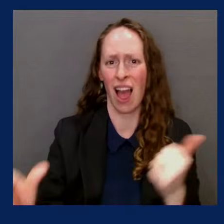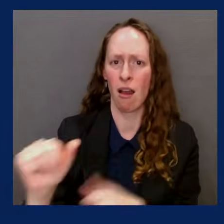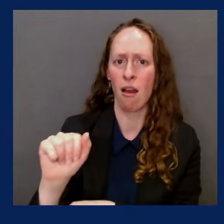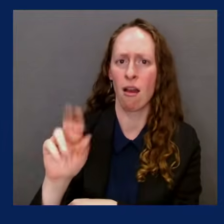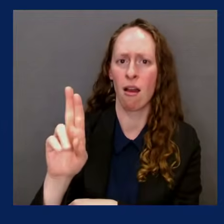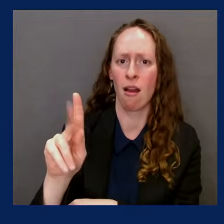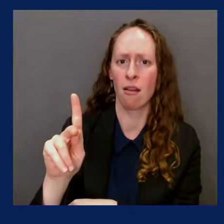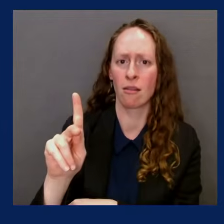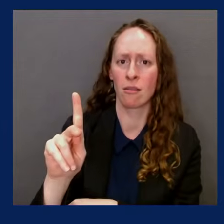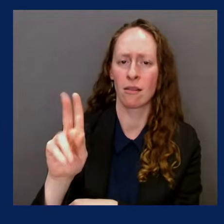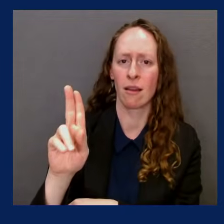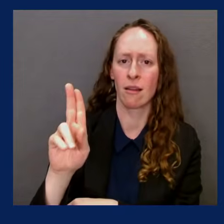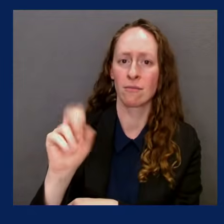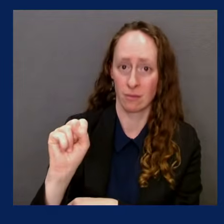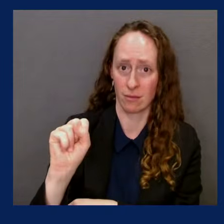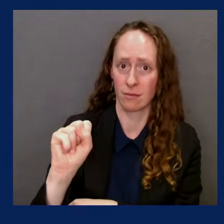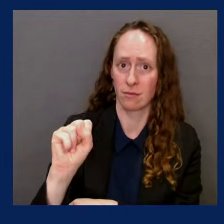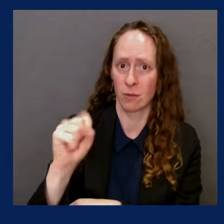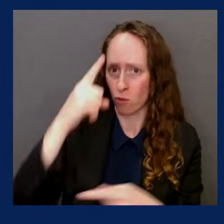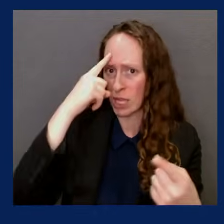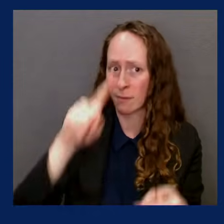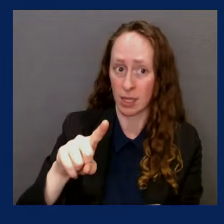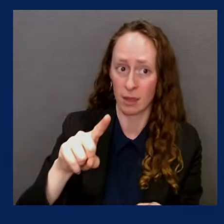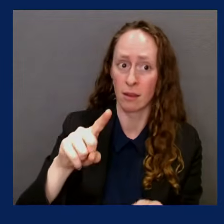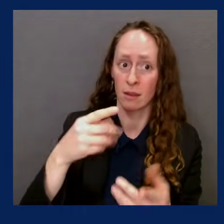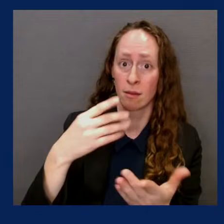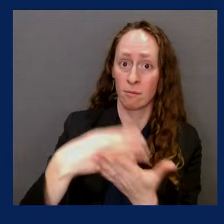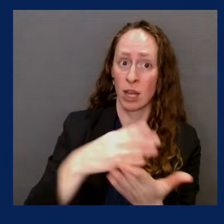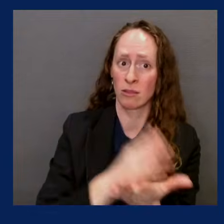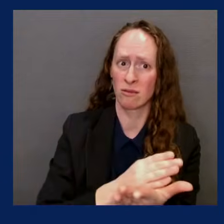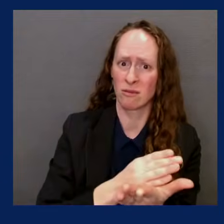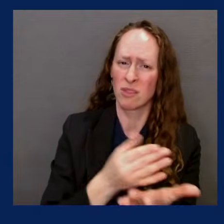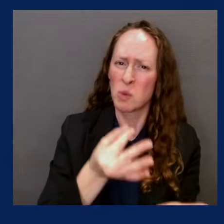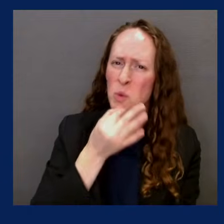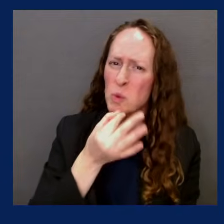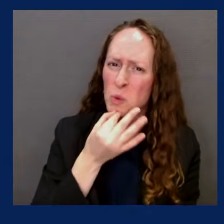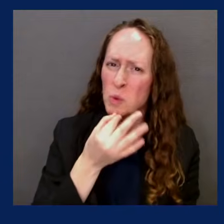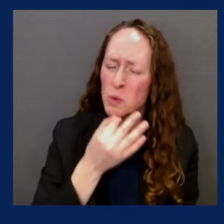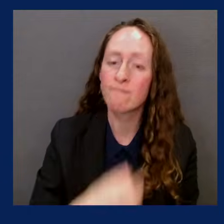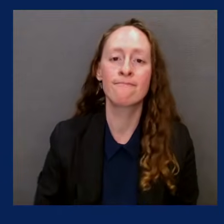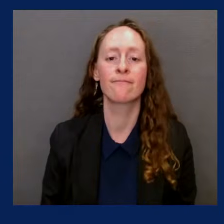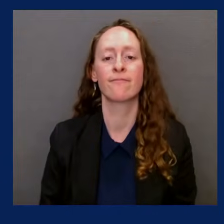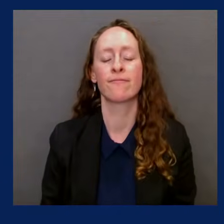in our unwavering support for Ukraine -- both countries -- as it defends its sovereignty